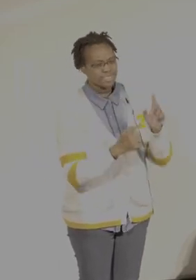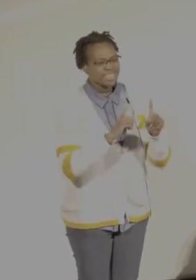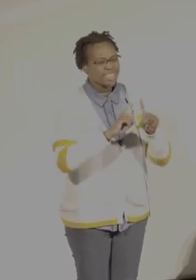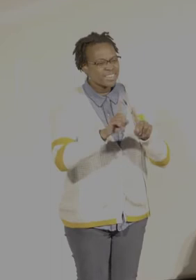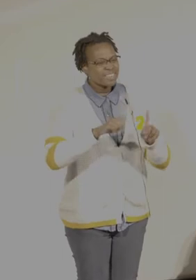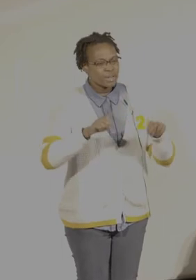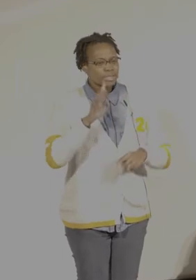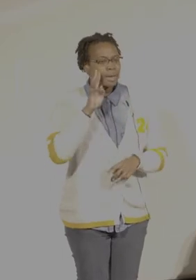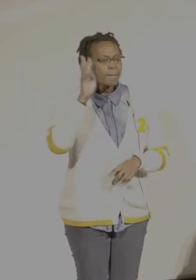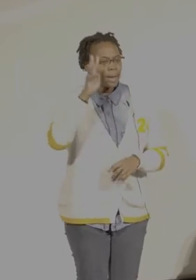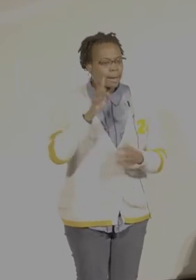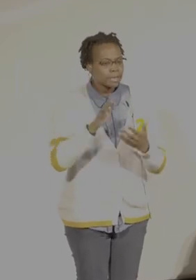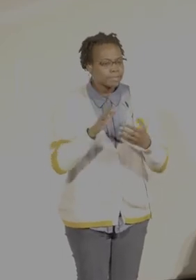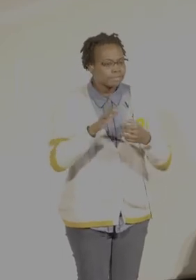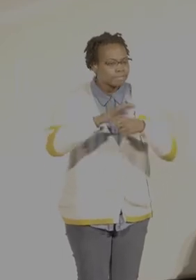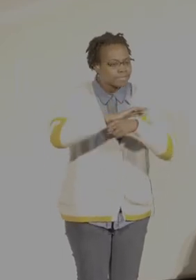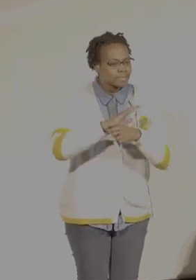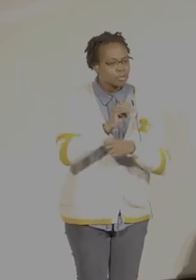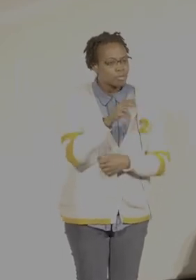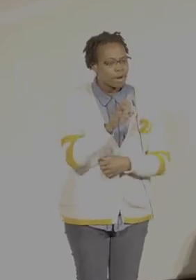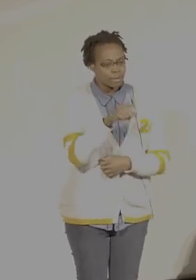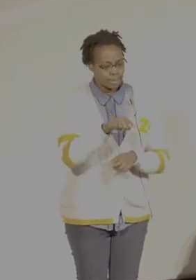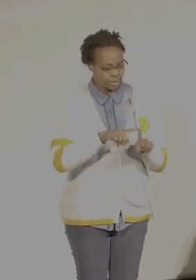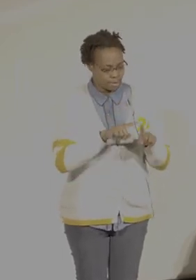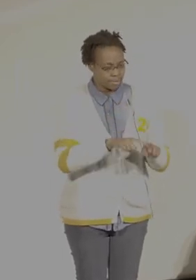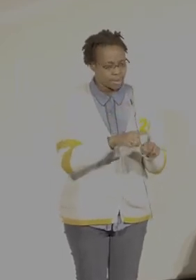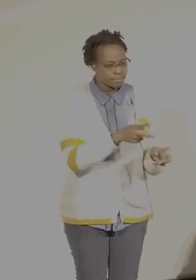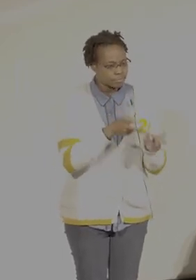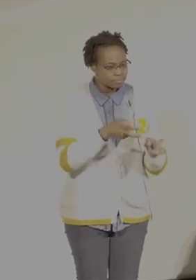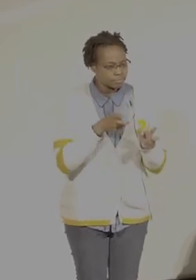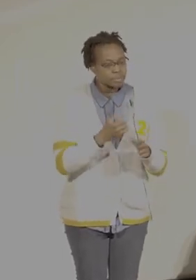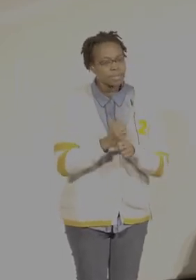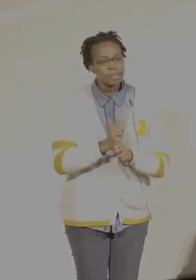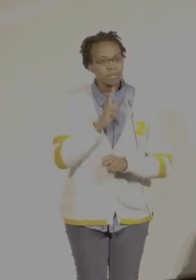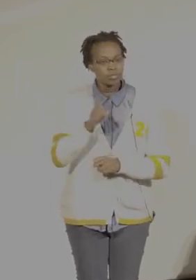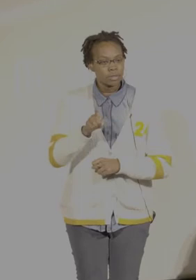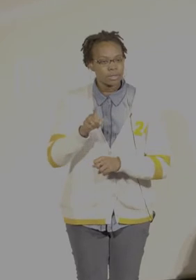made up fabricated crimes that they can rely upon to make sure Alexei is silenced.